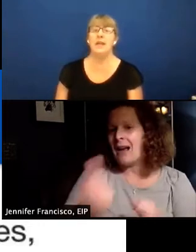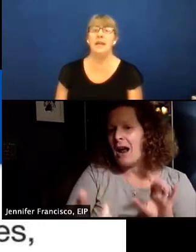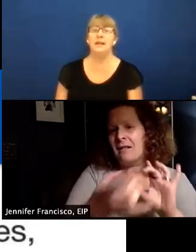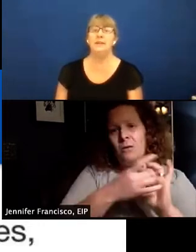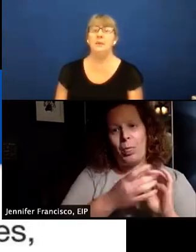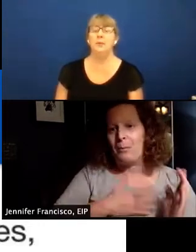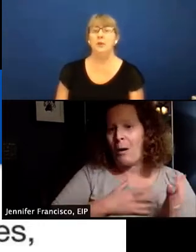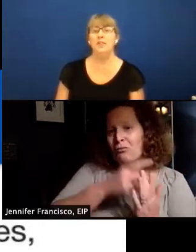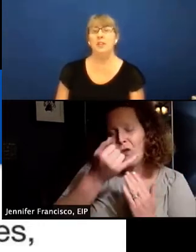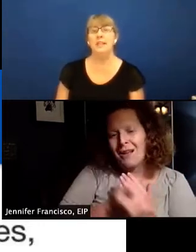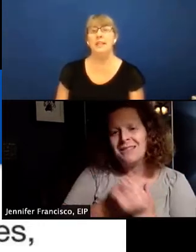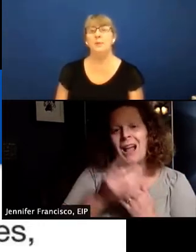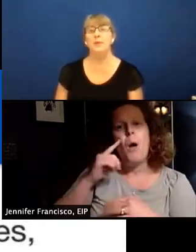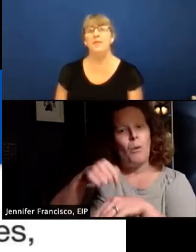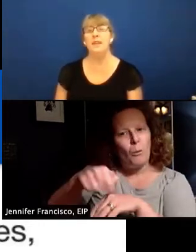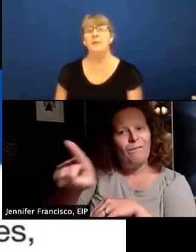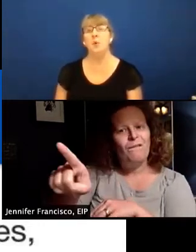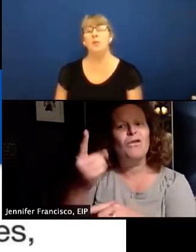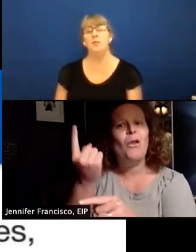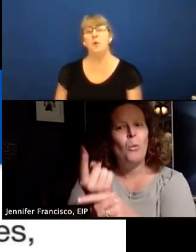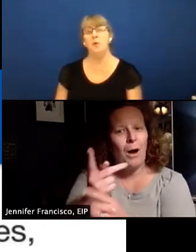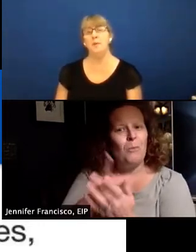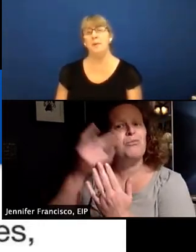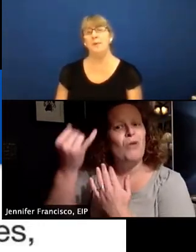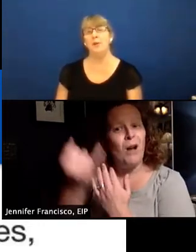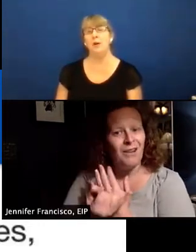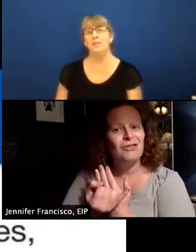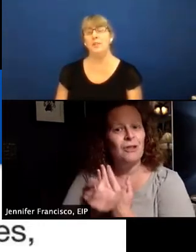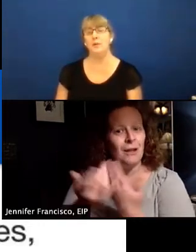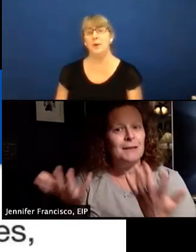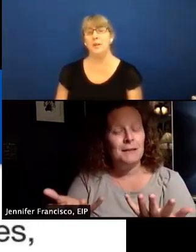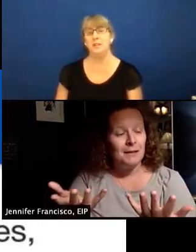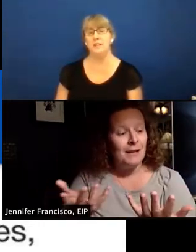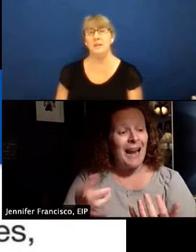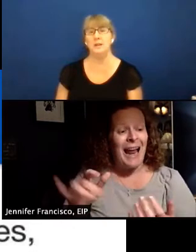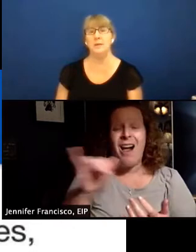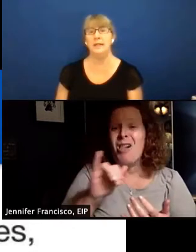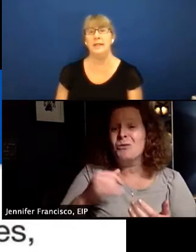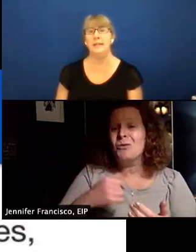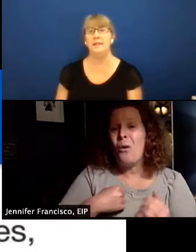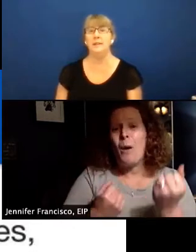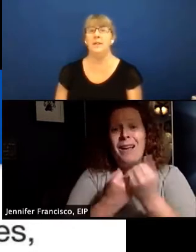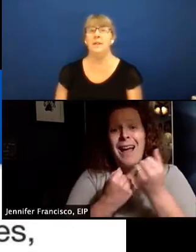and we try to link up with them, or forward people onto those projects that are related.